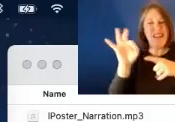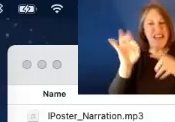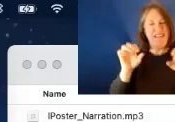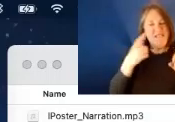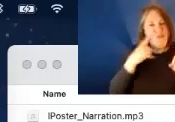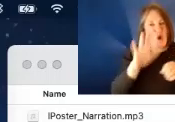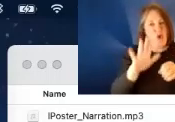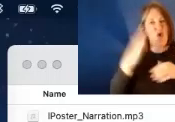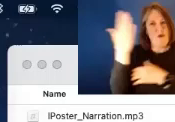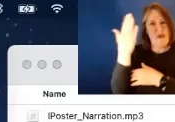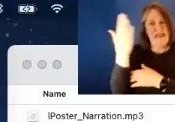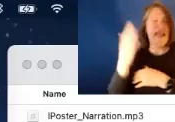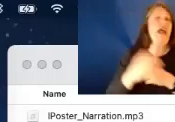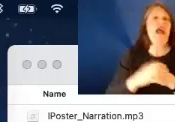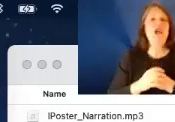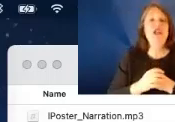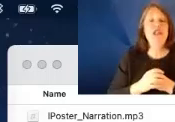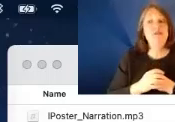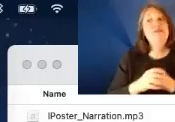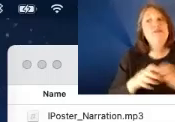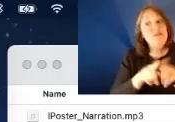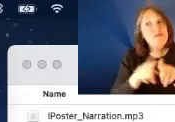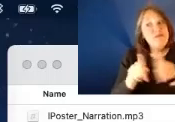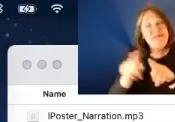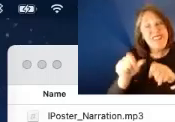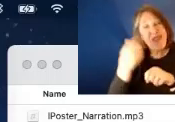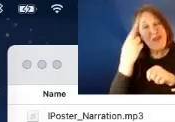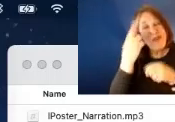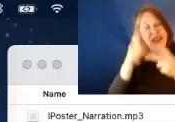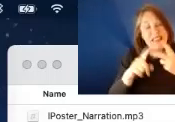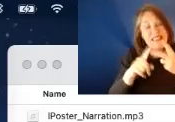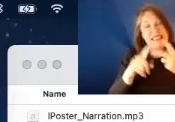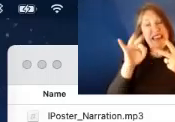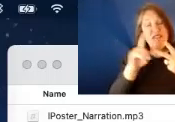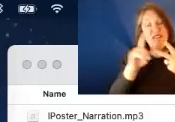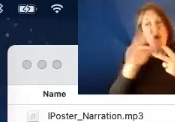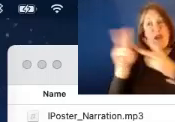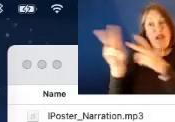06:56:59 The other reason is that if you're going to be copying and pasting from multiple